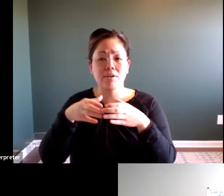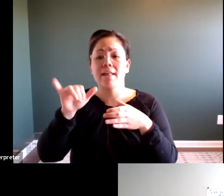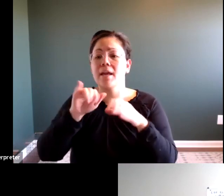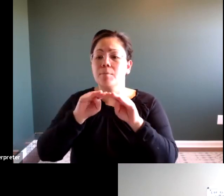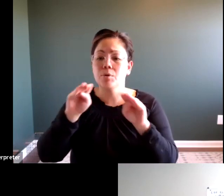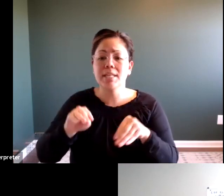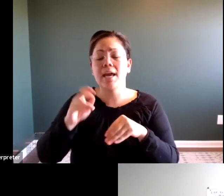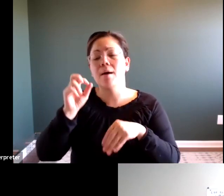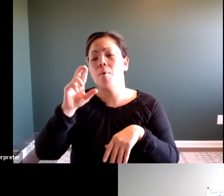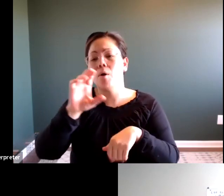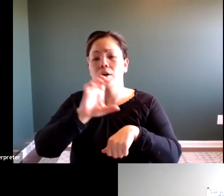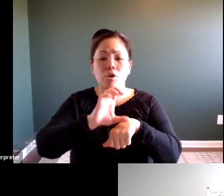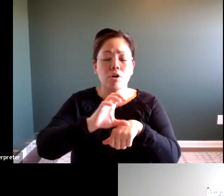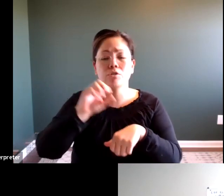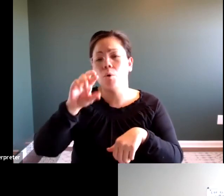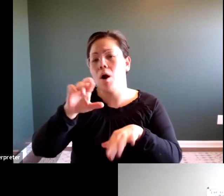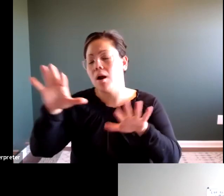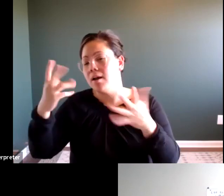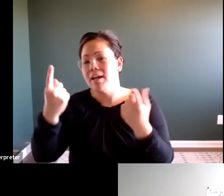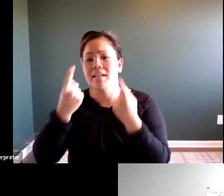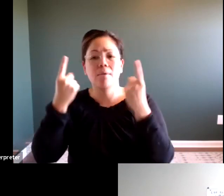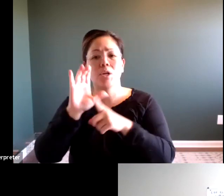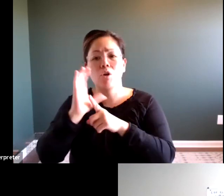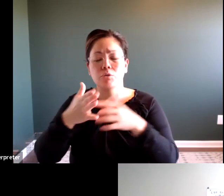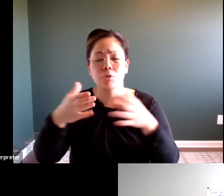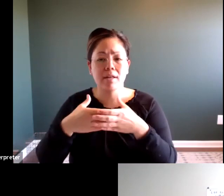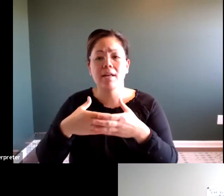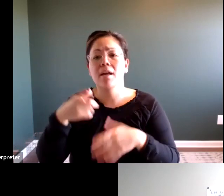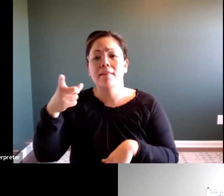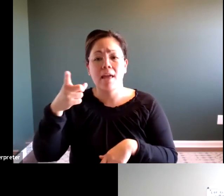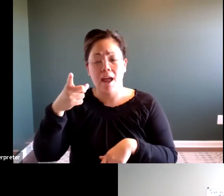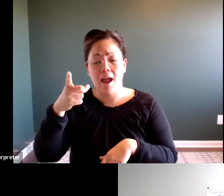would be asked to require to give a patron information